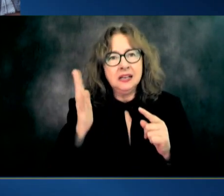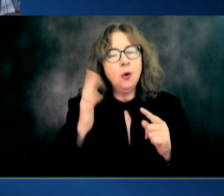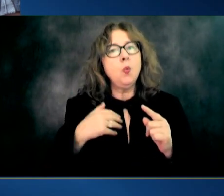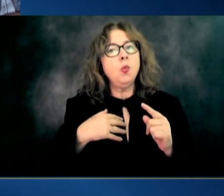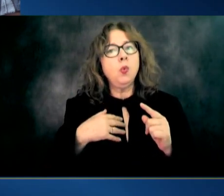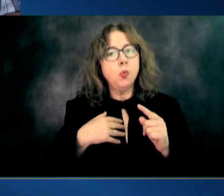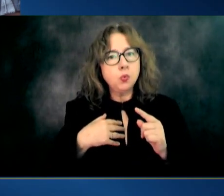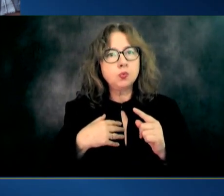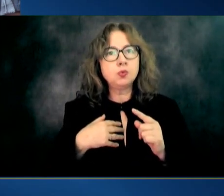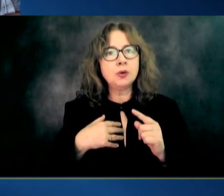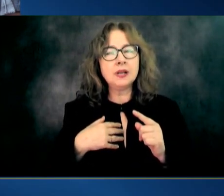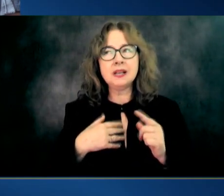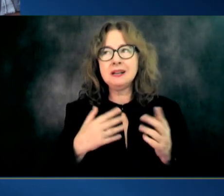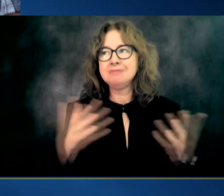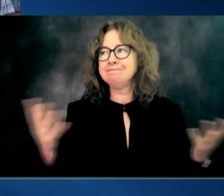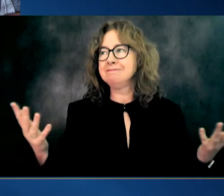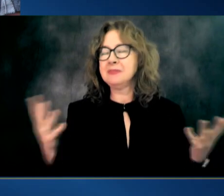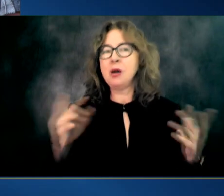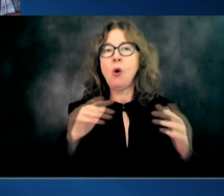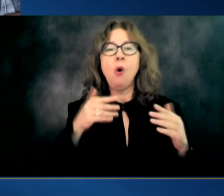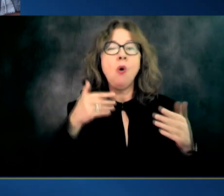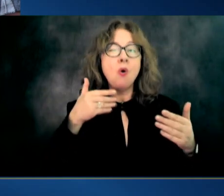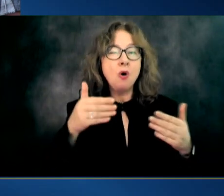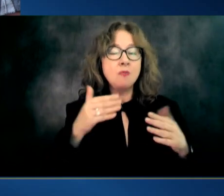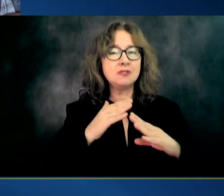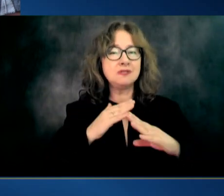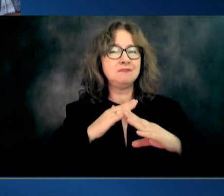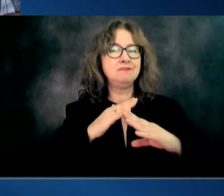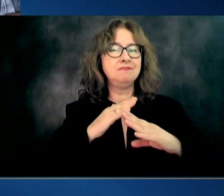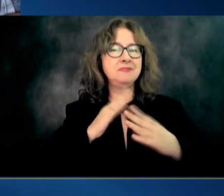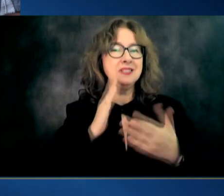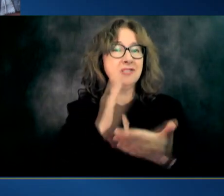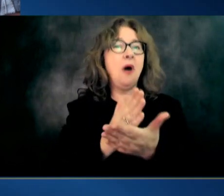almost prevented me from being able to move forward. Like I said, I was so sick